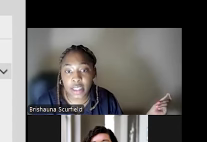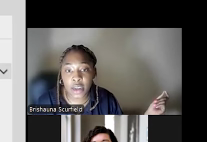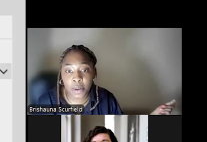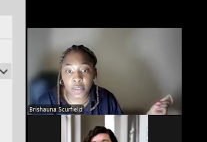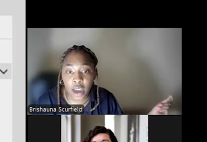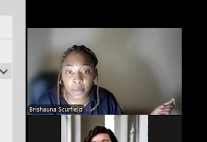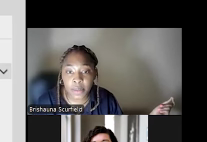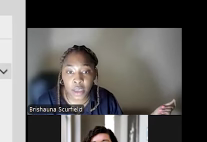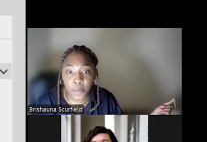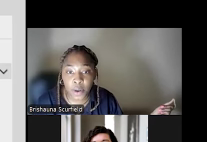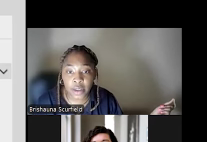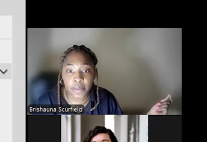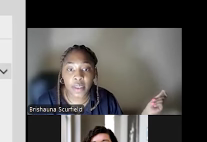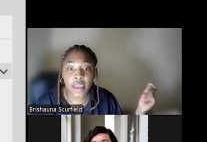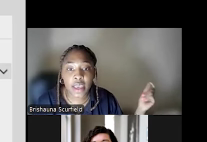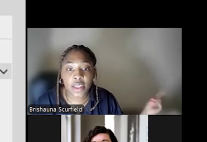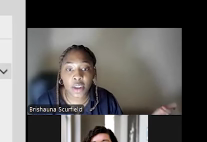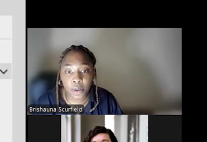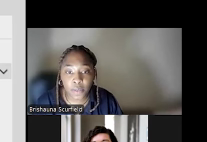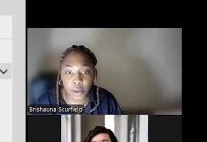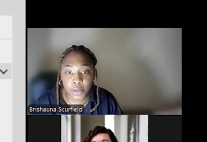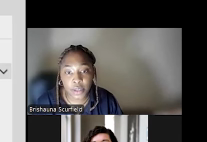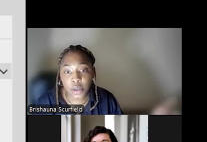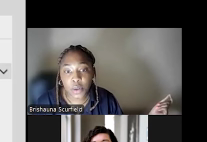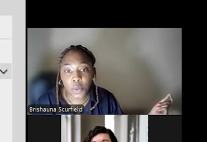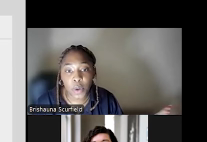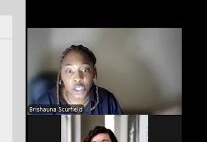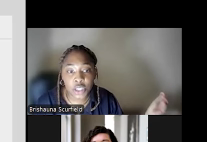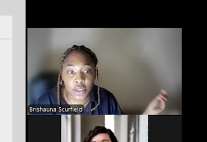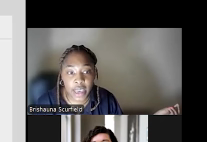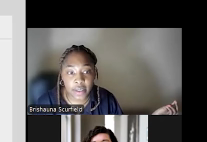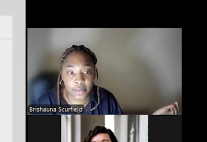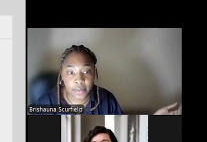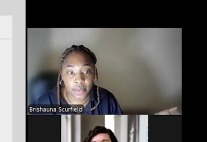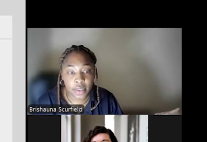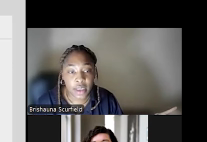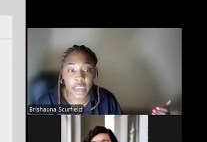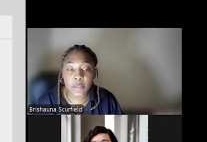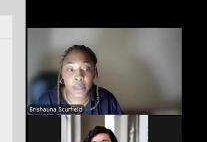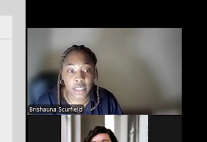the number of columns that you want and the number of rows. Once you do that, it splits